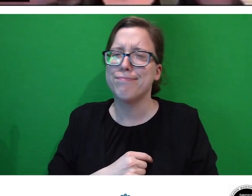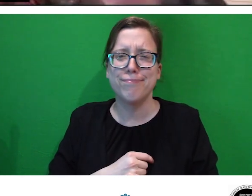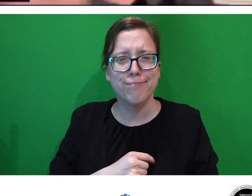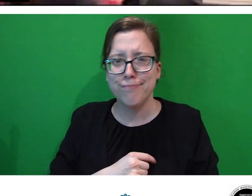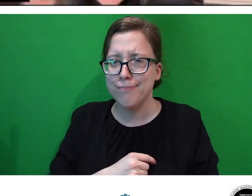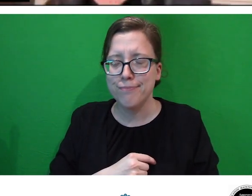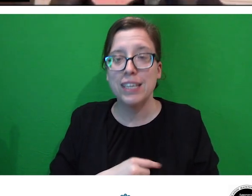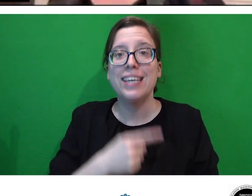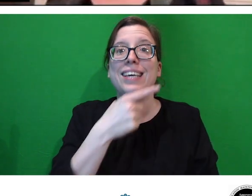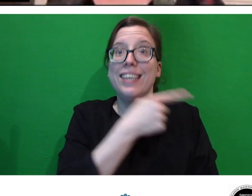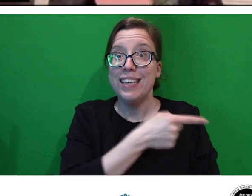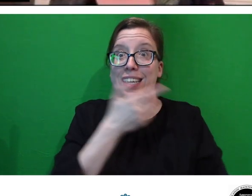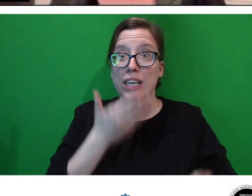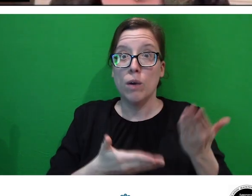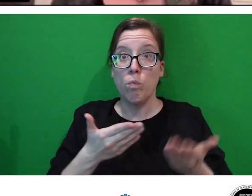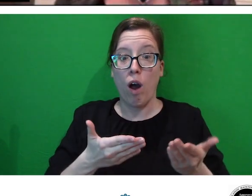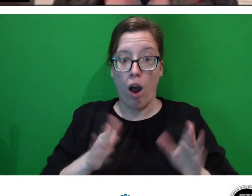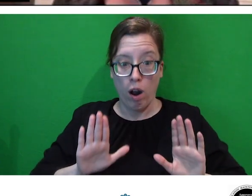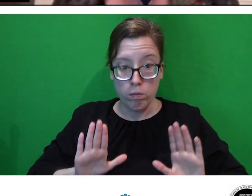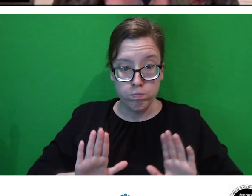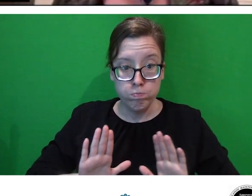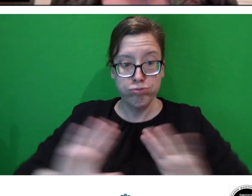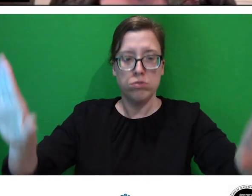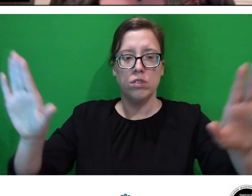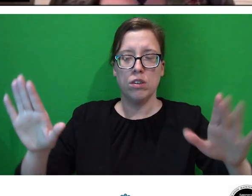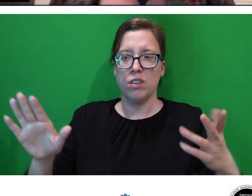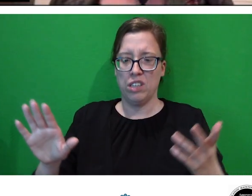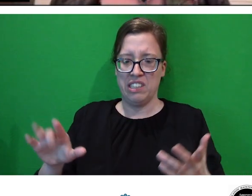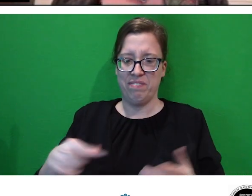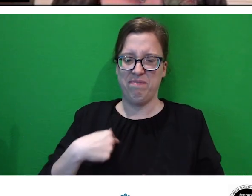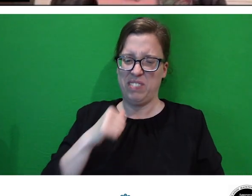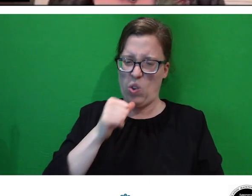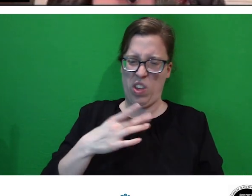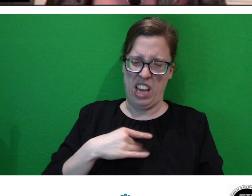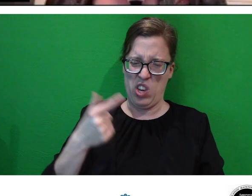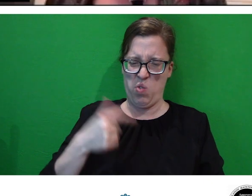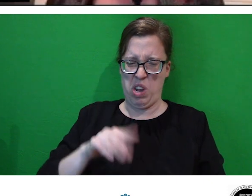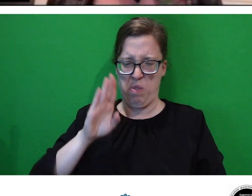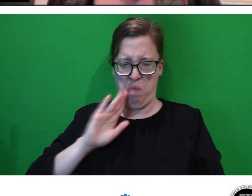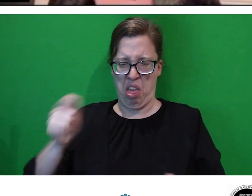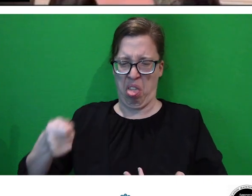lunch. We're taking that away," because the kid is acting out and acting inappropriately.